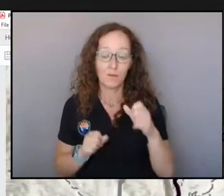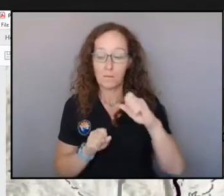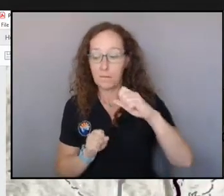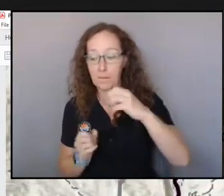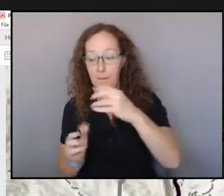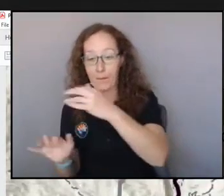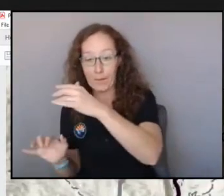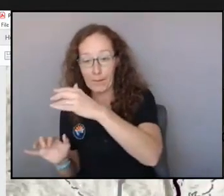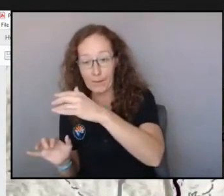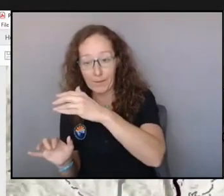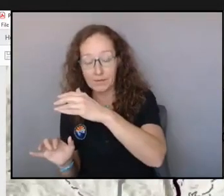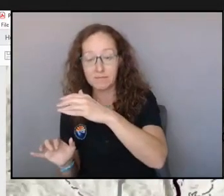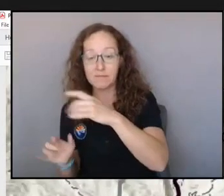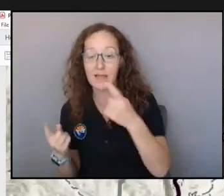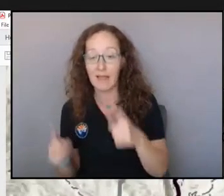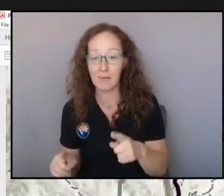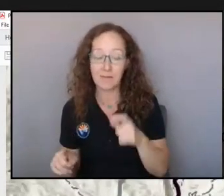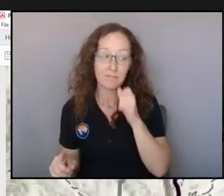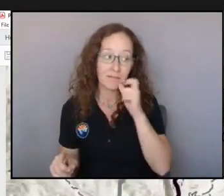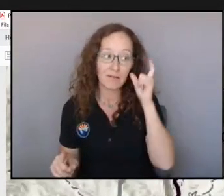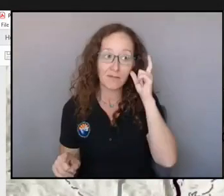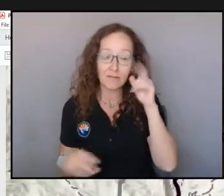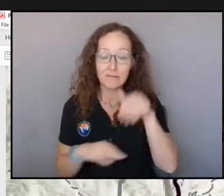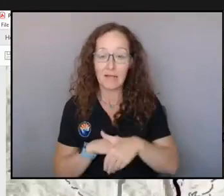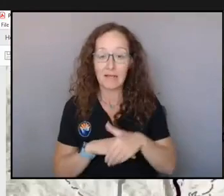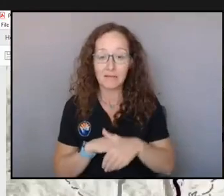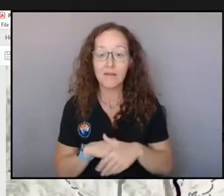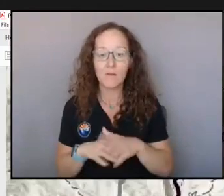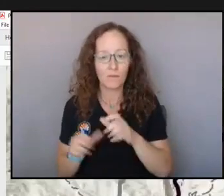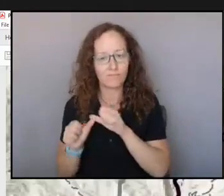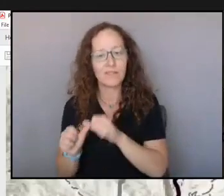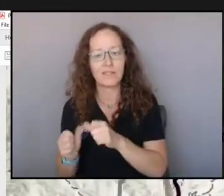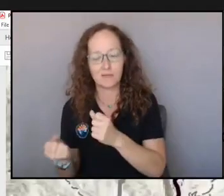THEY'LL CONTINUE TO SPREAD TO THE NORTH AND FILL IN ANY